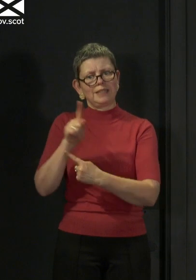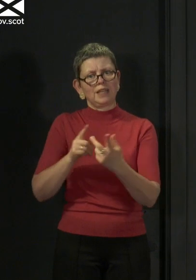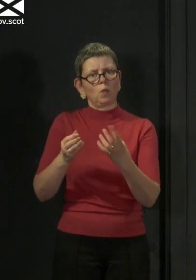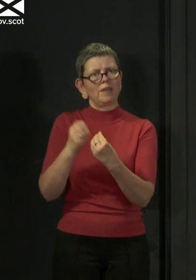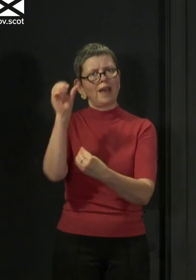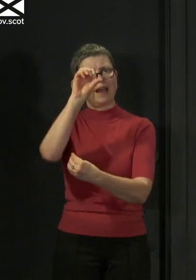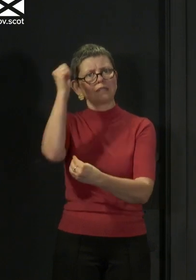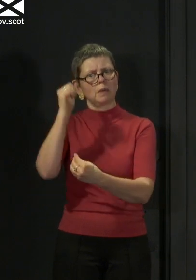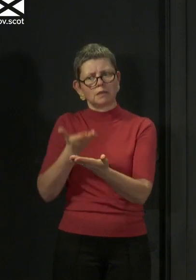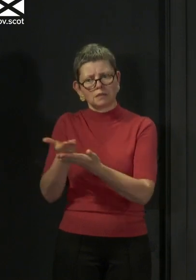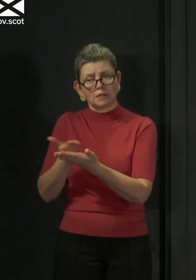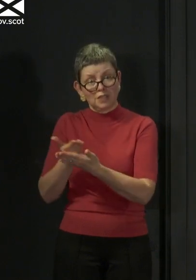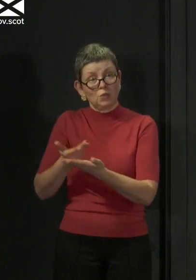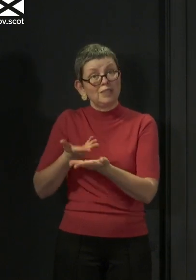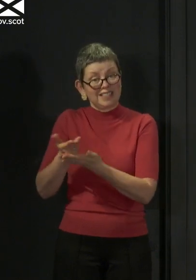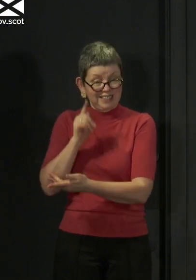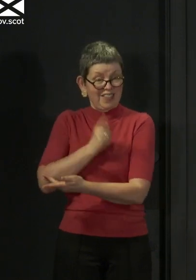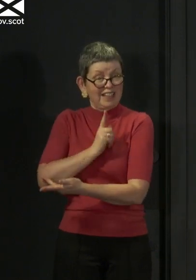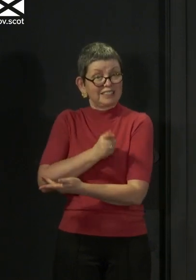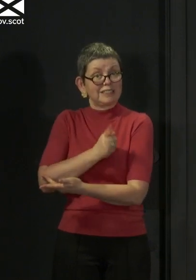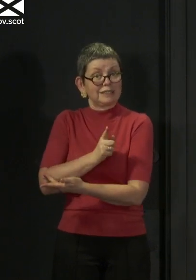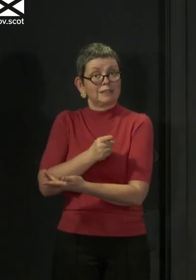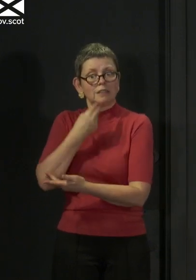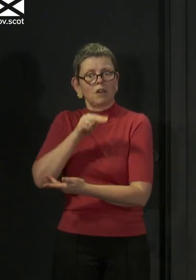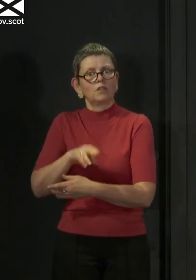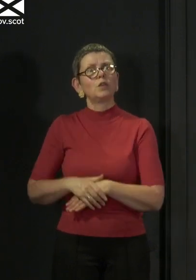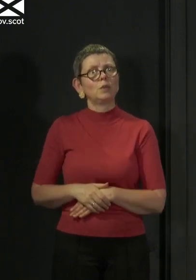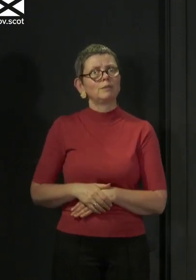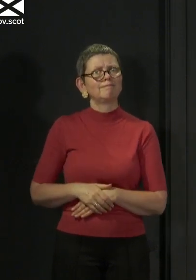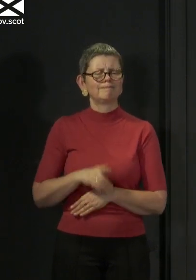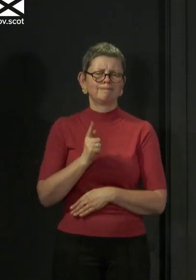exactly these issues later this afternoon, so it is one of those issues that we will